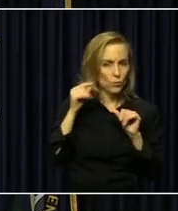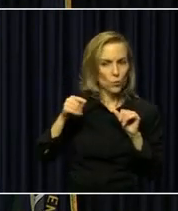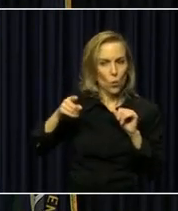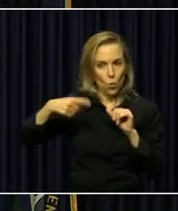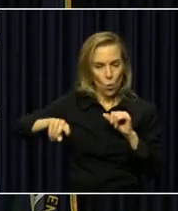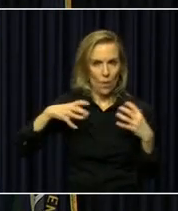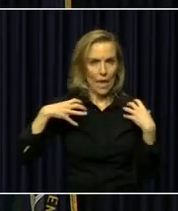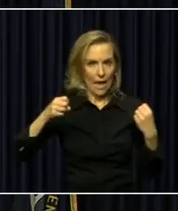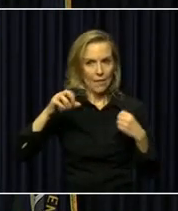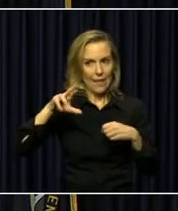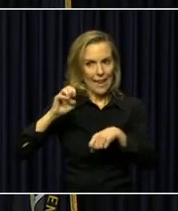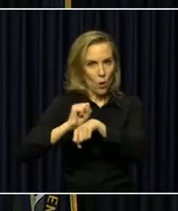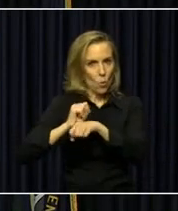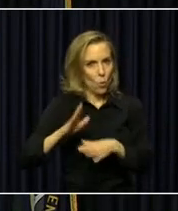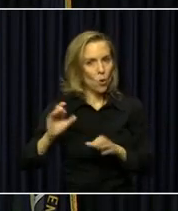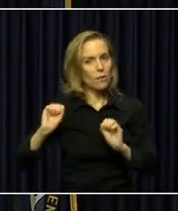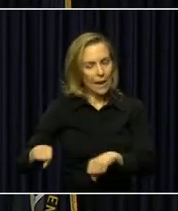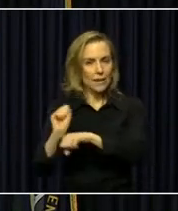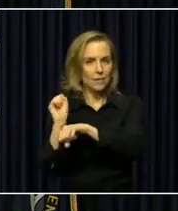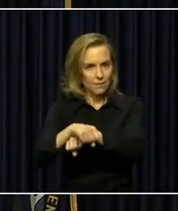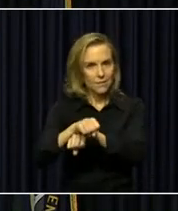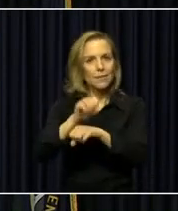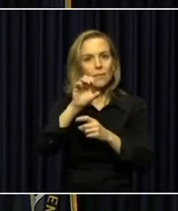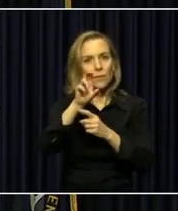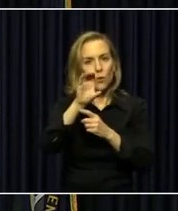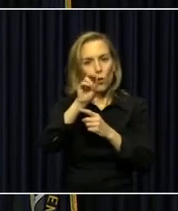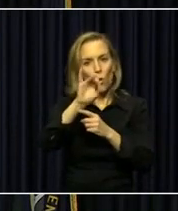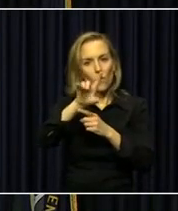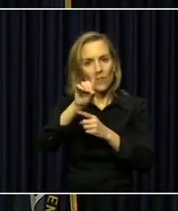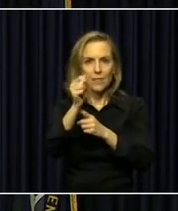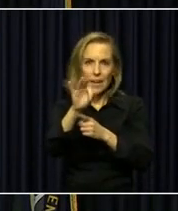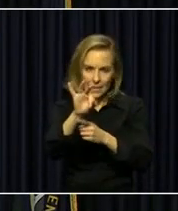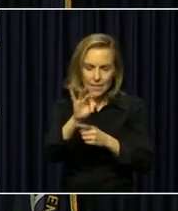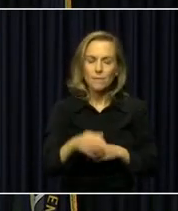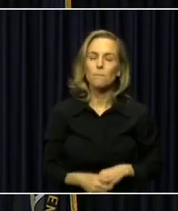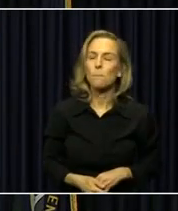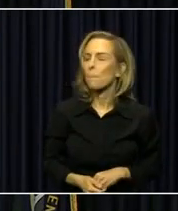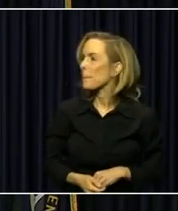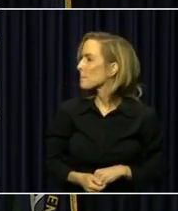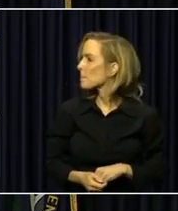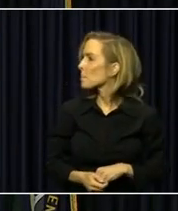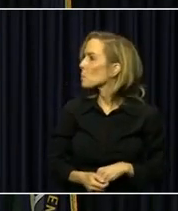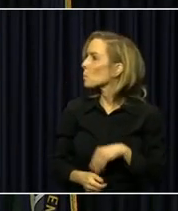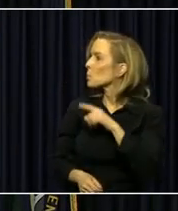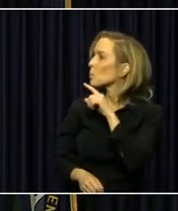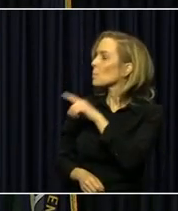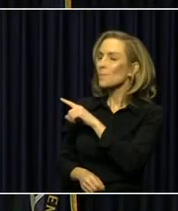WHAT IT TAKES TO PROTECT YOUR FELLOW HUMAN BEING. I'M NOT ONLY PROUD OF YOU, BUT